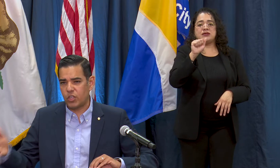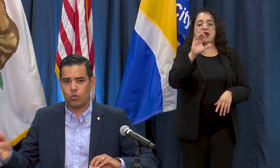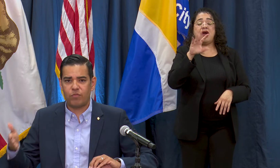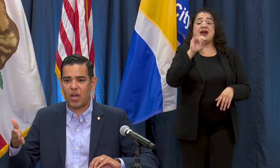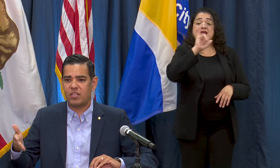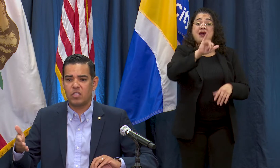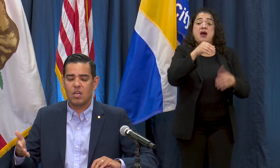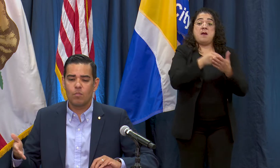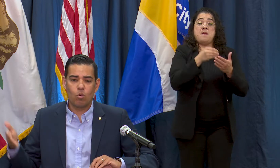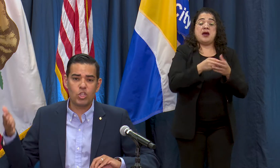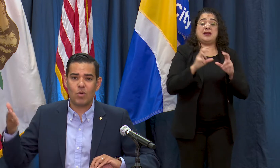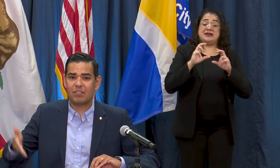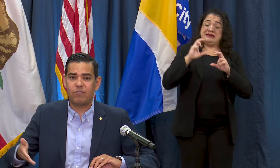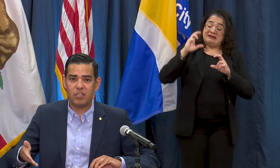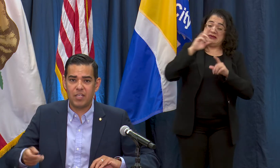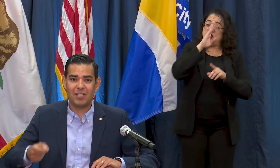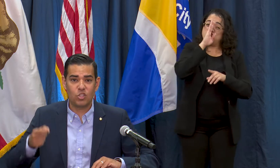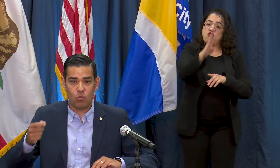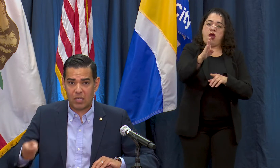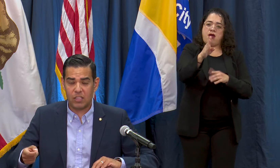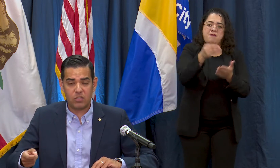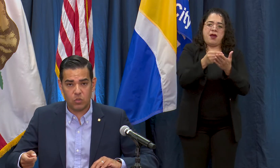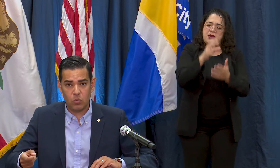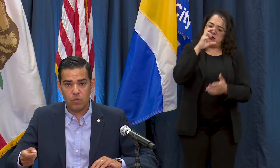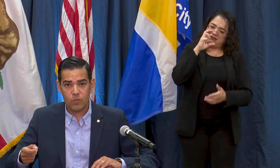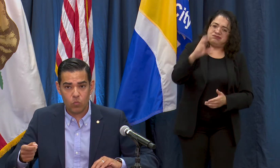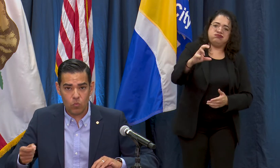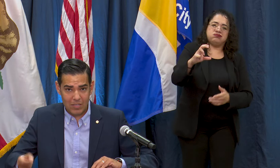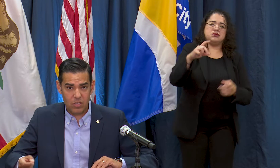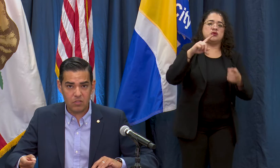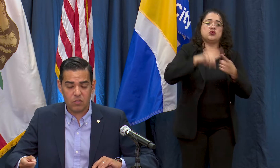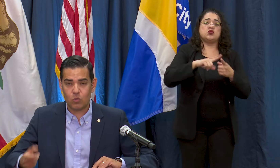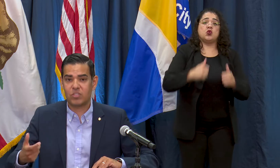country, provides more direct funding directly to residents so you would see